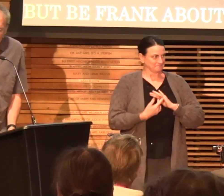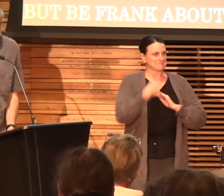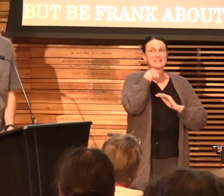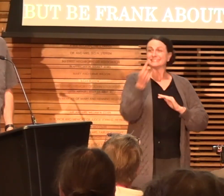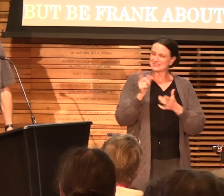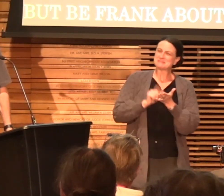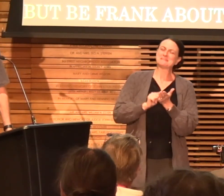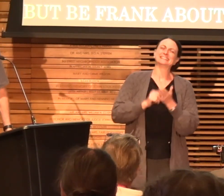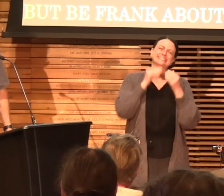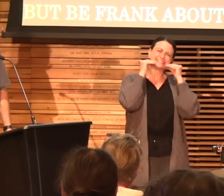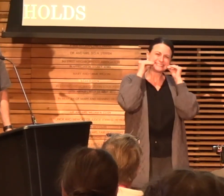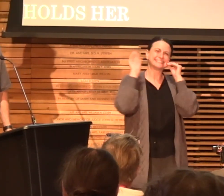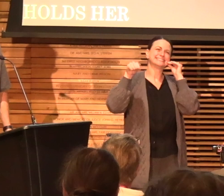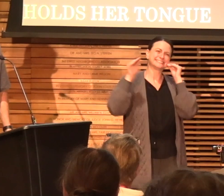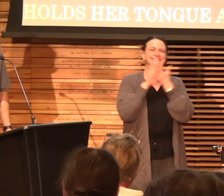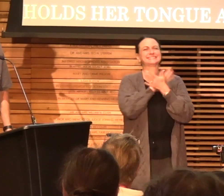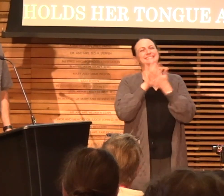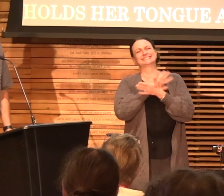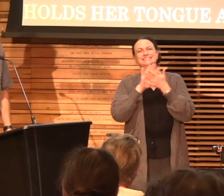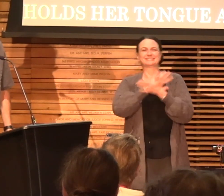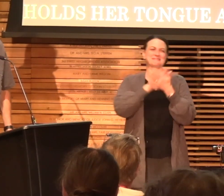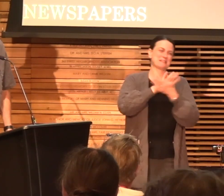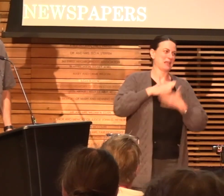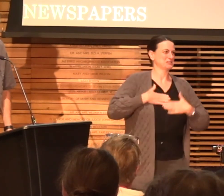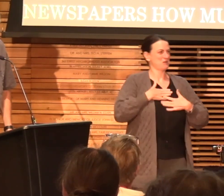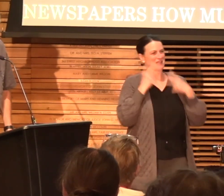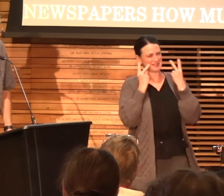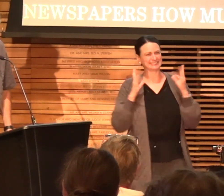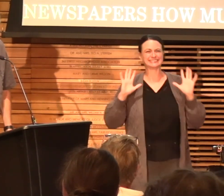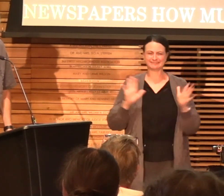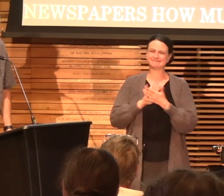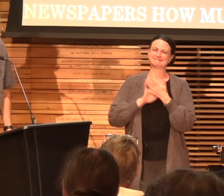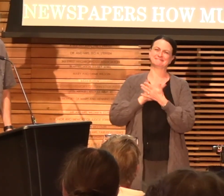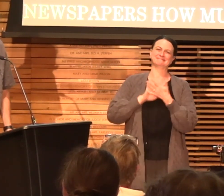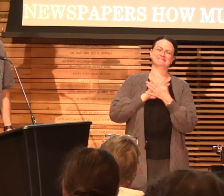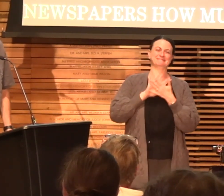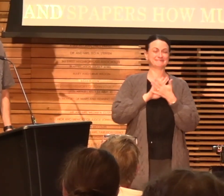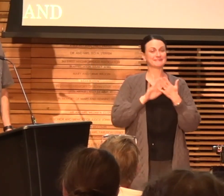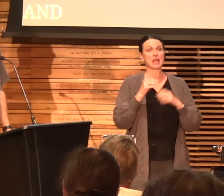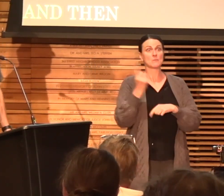how much she's enjoying her visit. And then, one day,